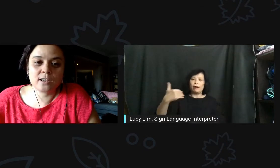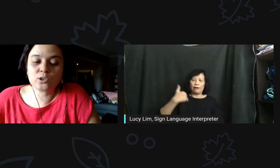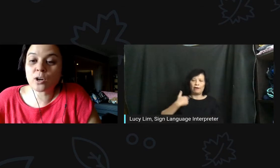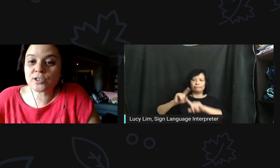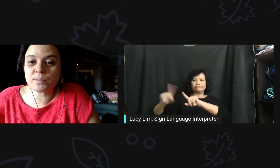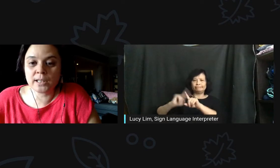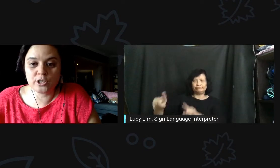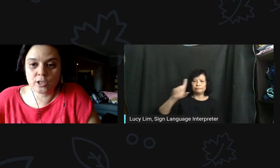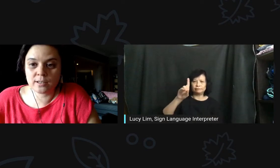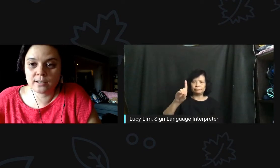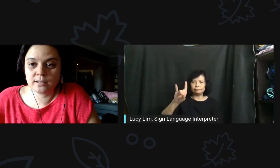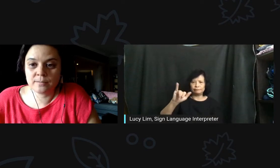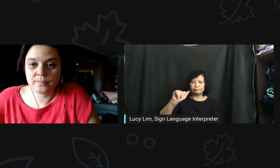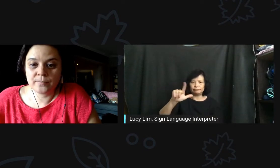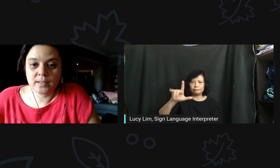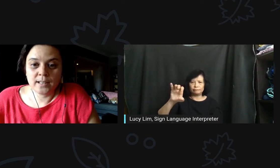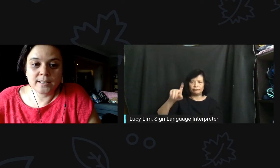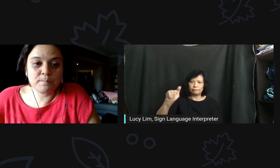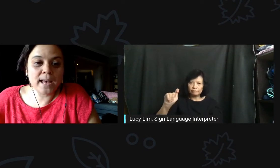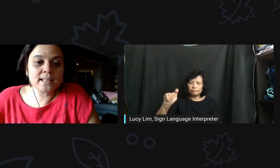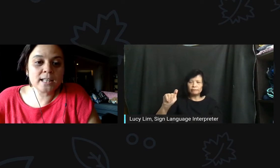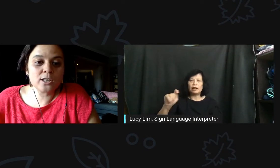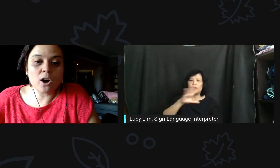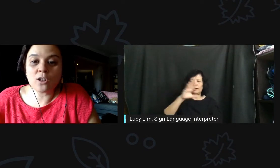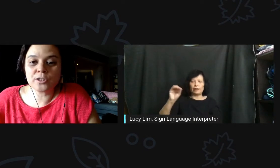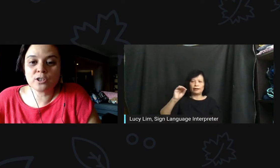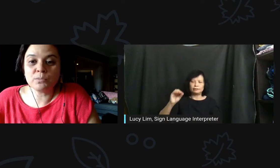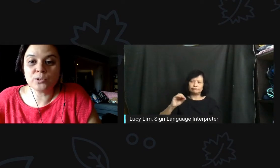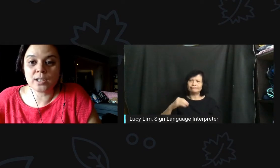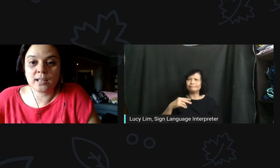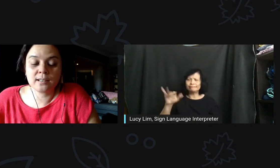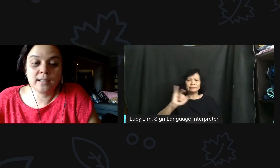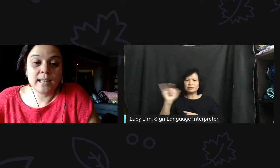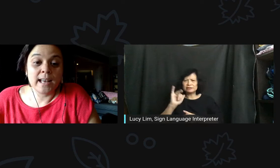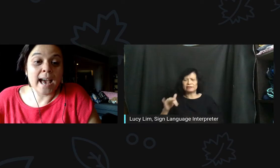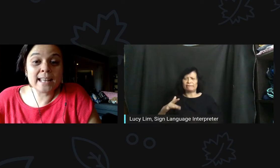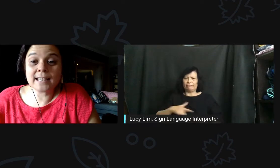accross Malaysia depending on the community.